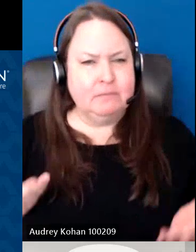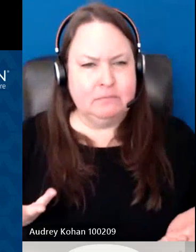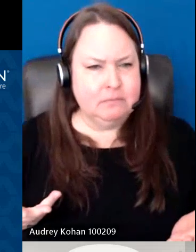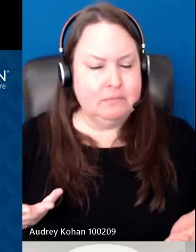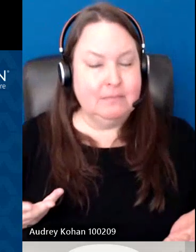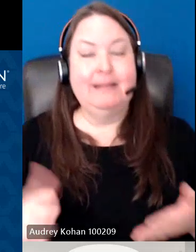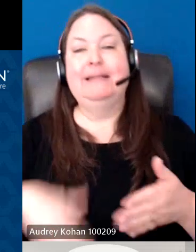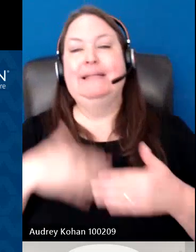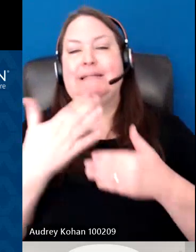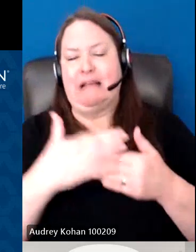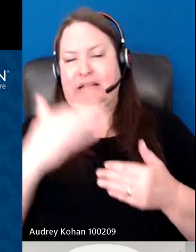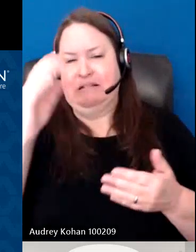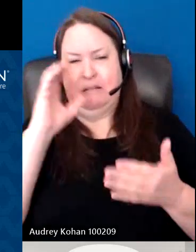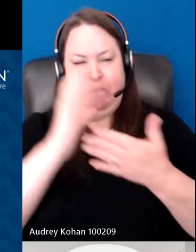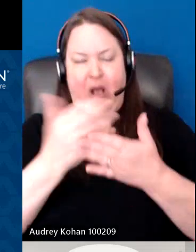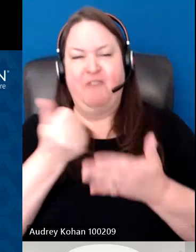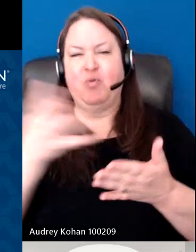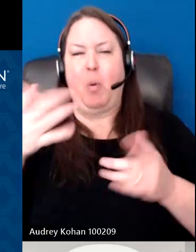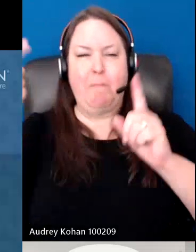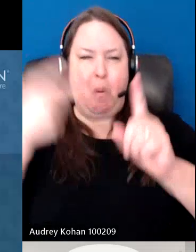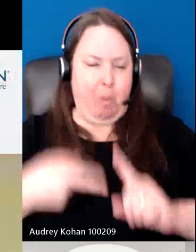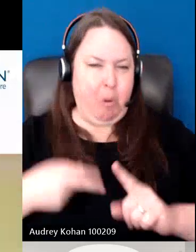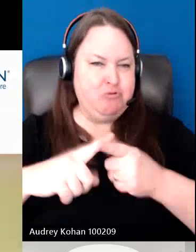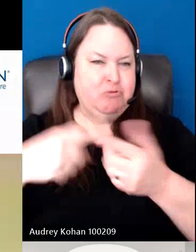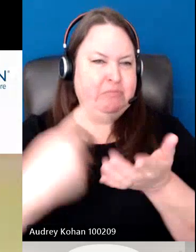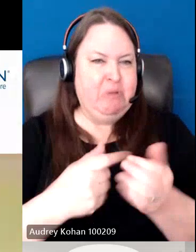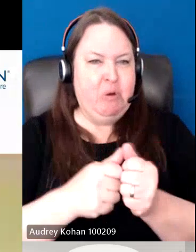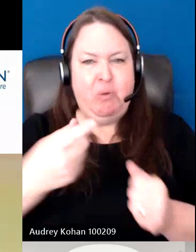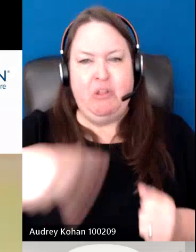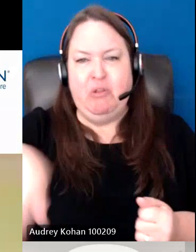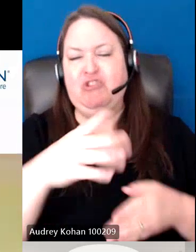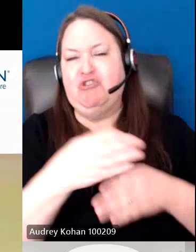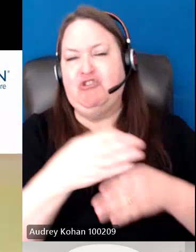I have a few uh talking points to cover with you and share with you some of my thoughts